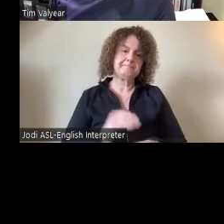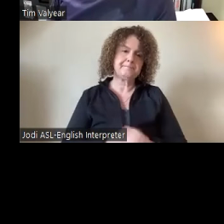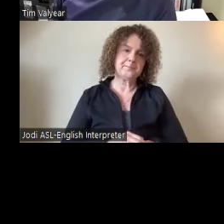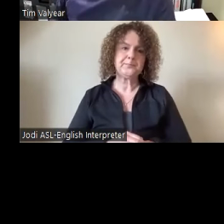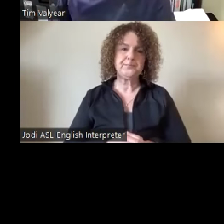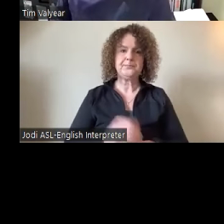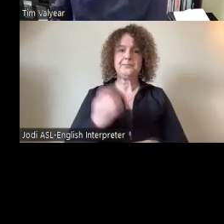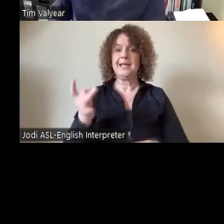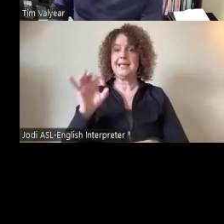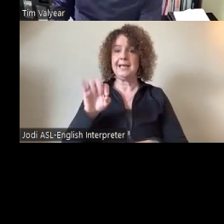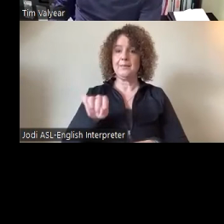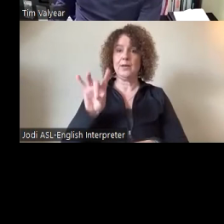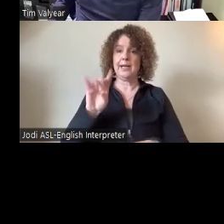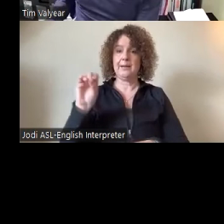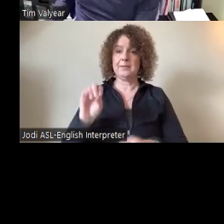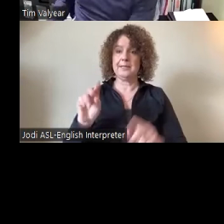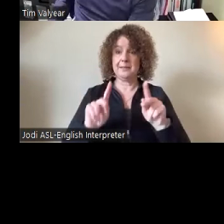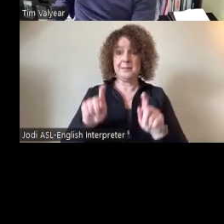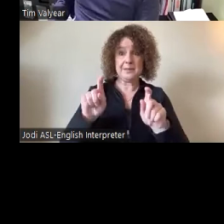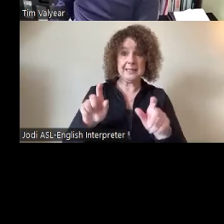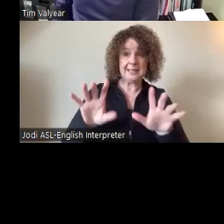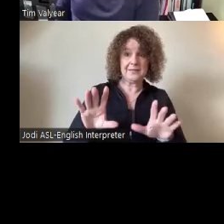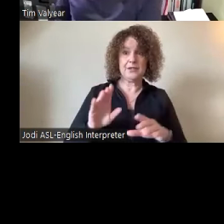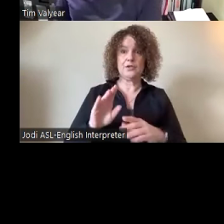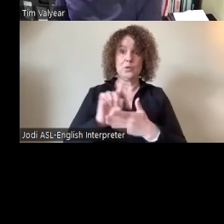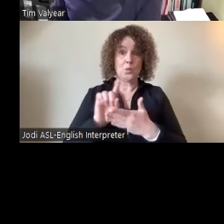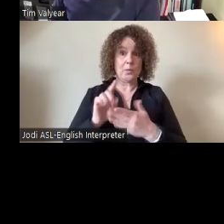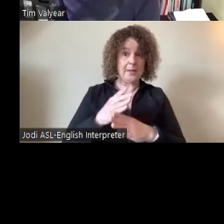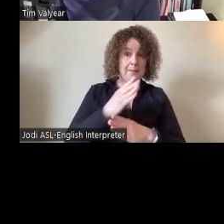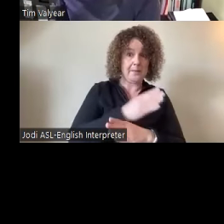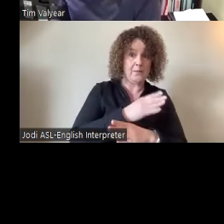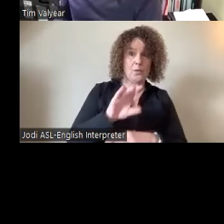treatments, the layered preventions, are the best.